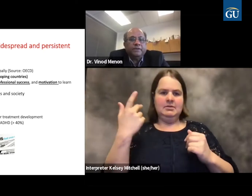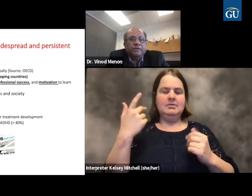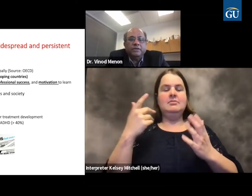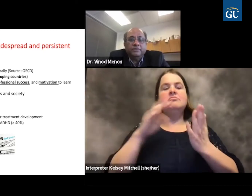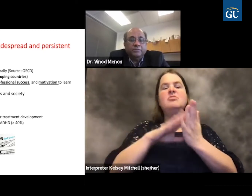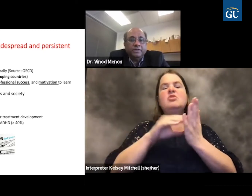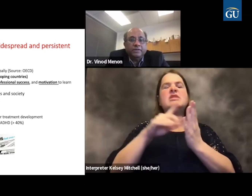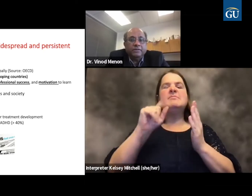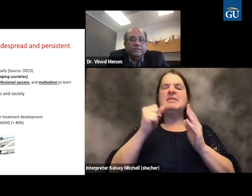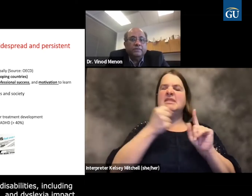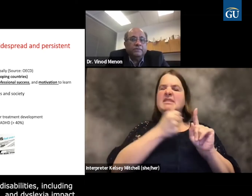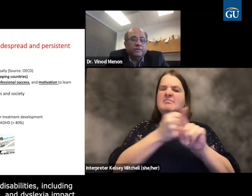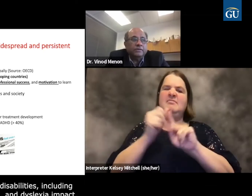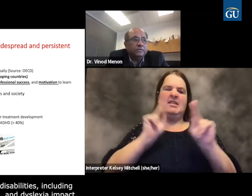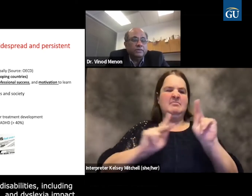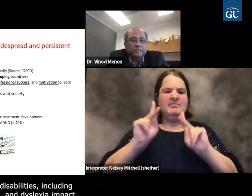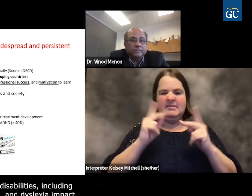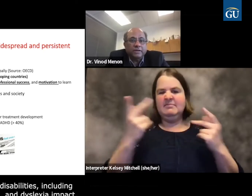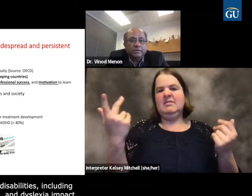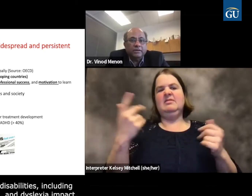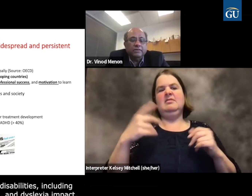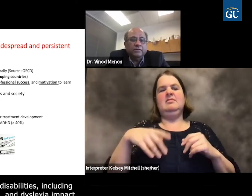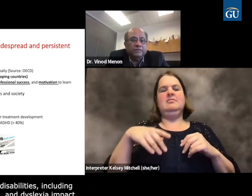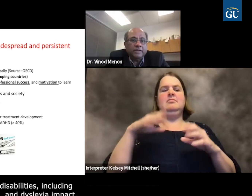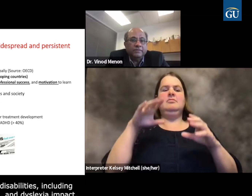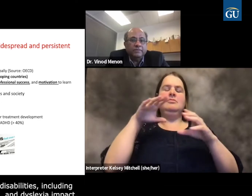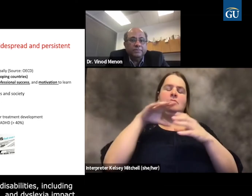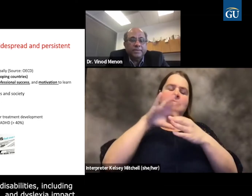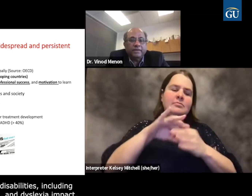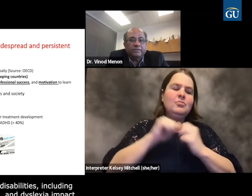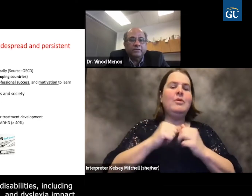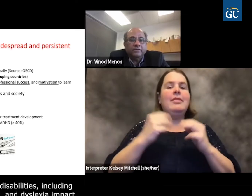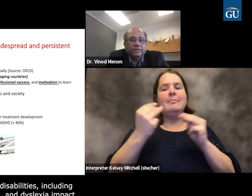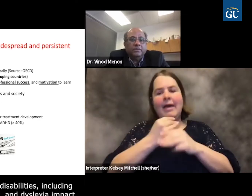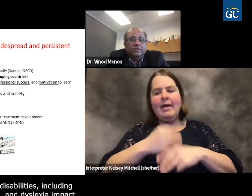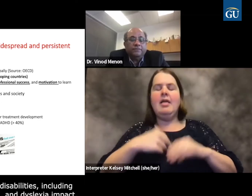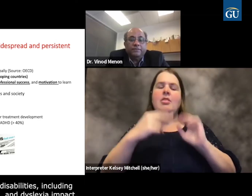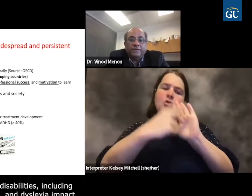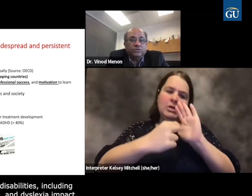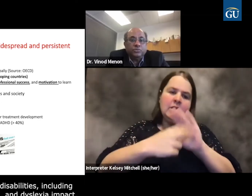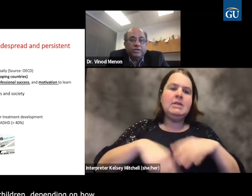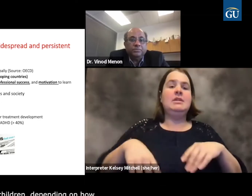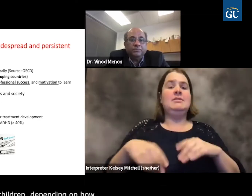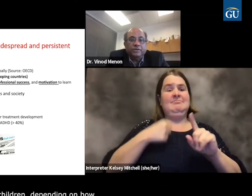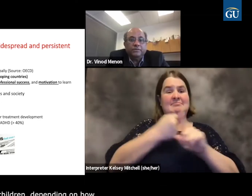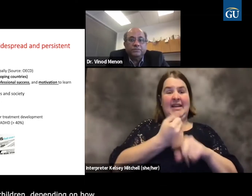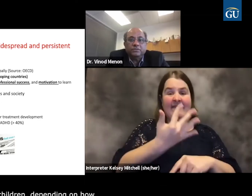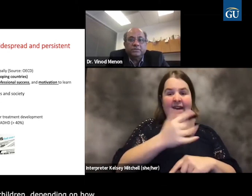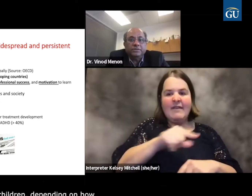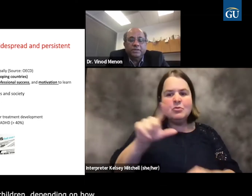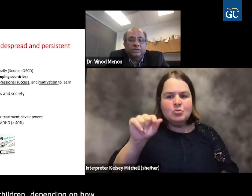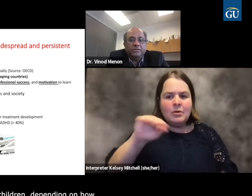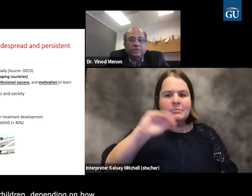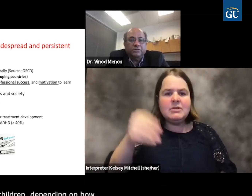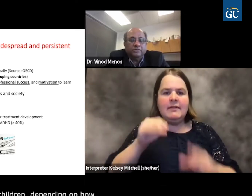um learning disabilities including dyscalculia and dyslexia impact